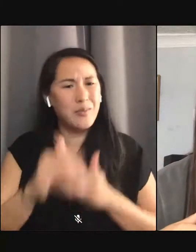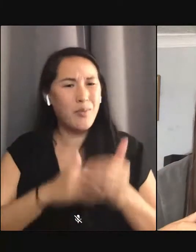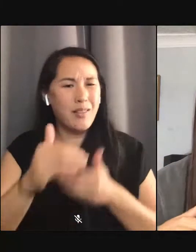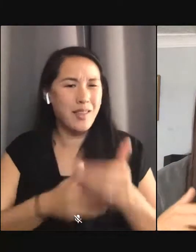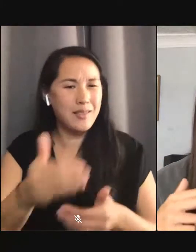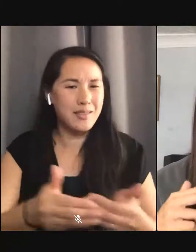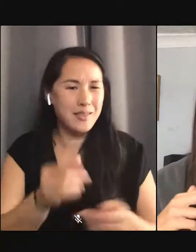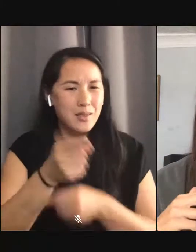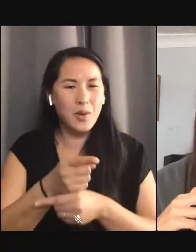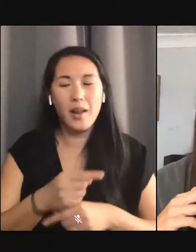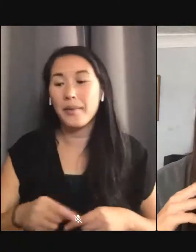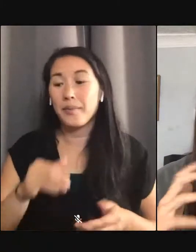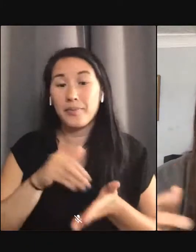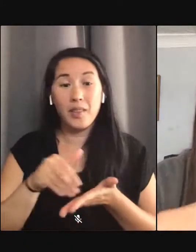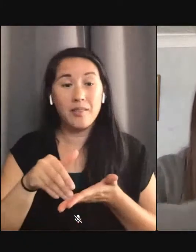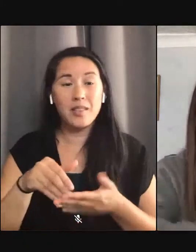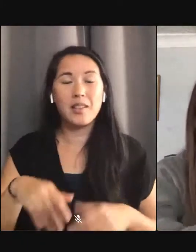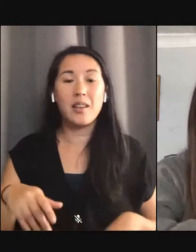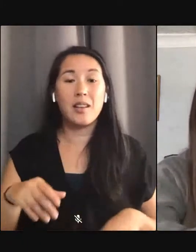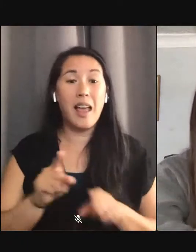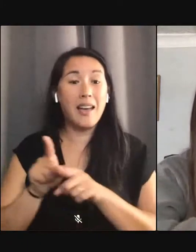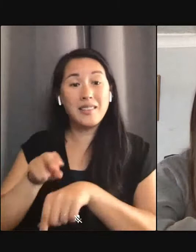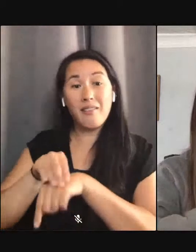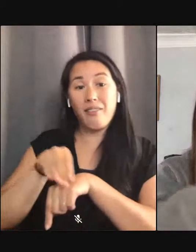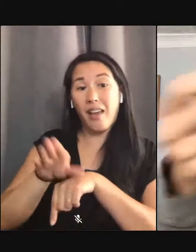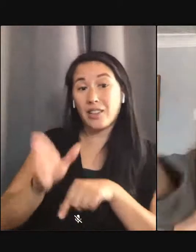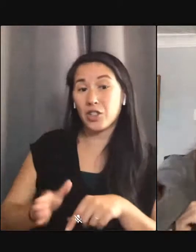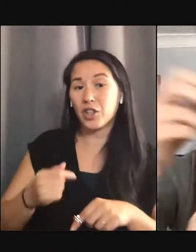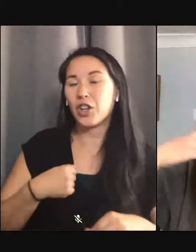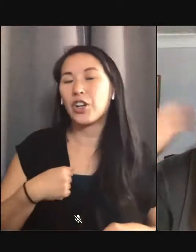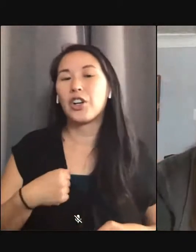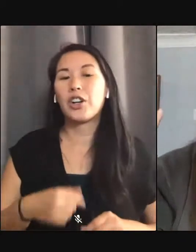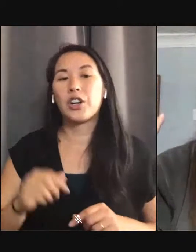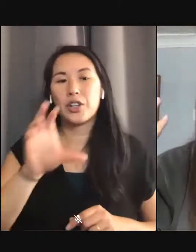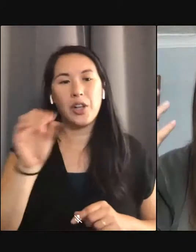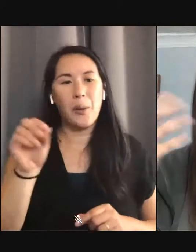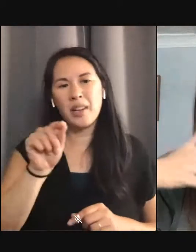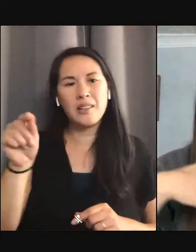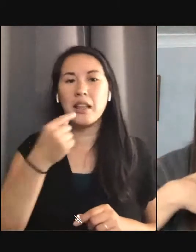times especially as an advisor for organizations um companies will say you know we did an audit are